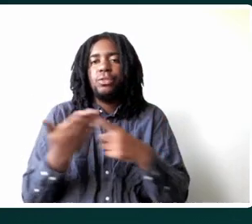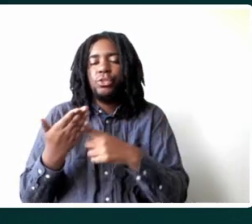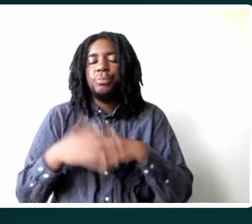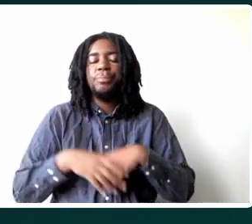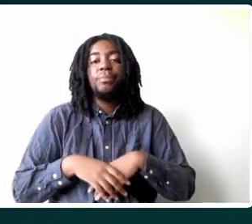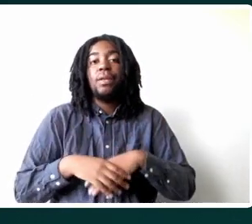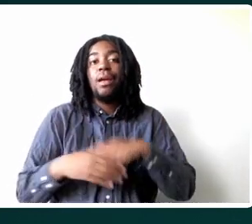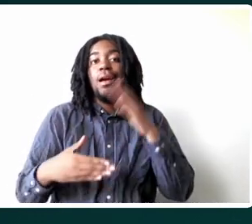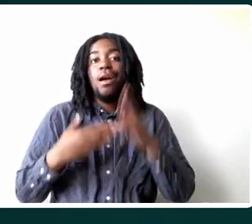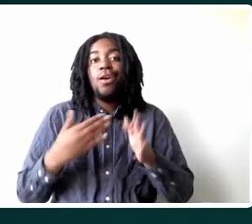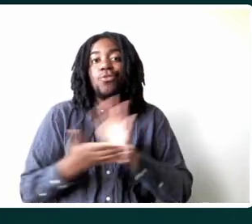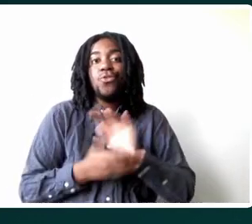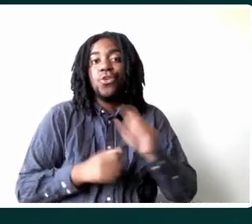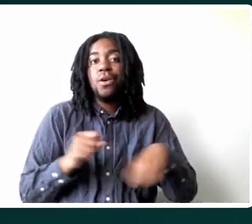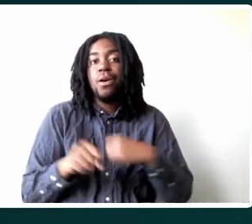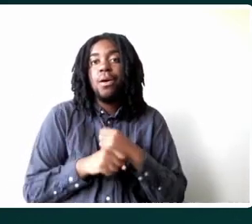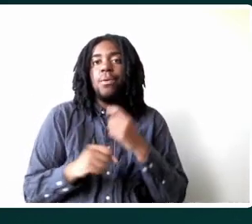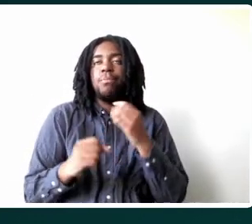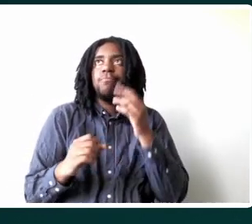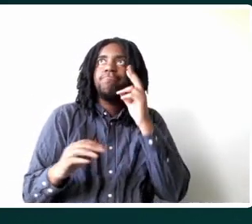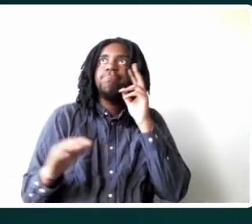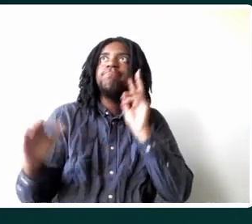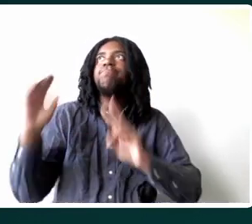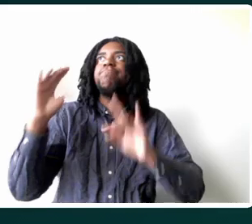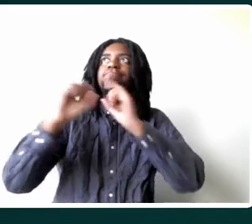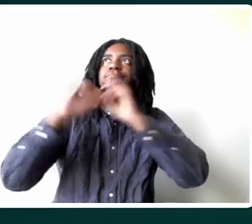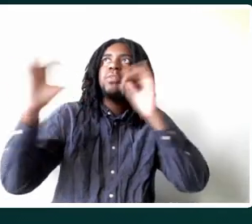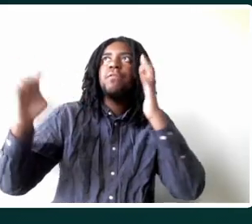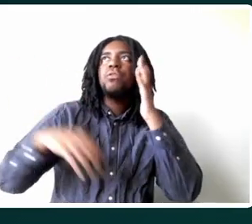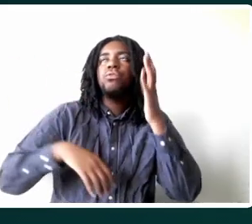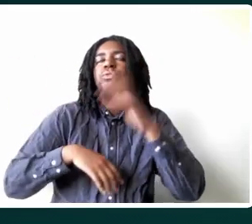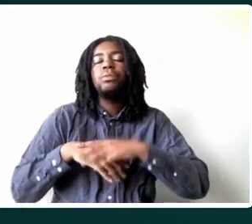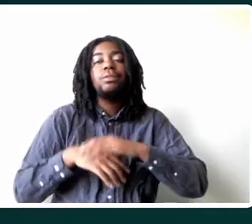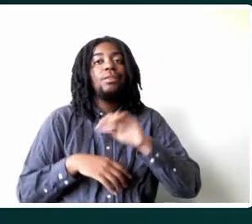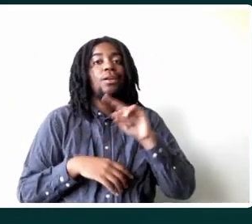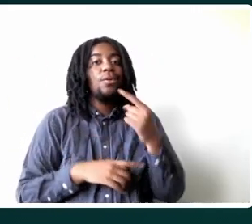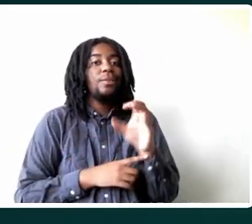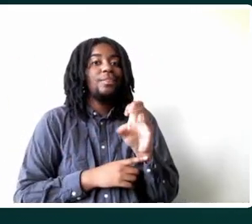So, civics is not only about the structures that we have in place currently. It's also about the